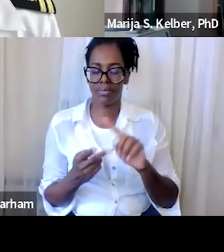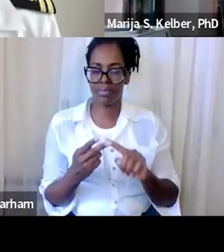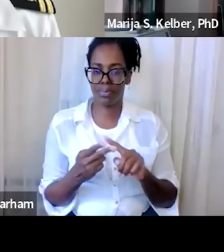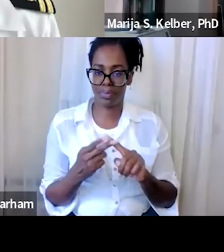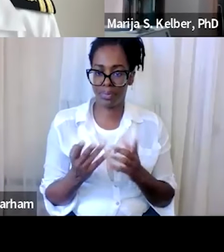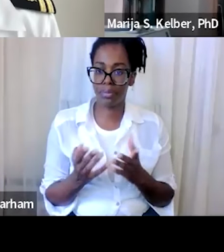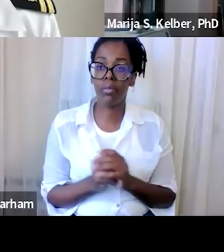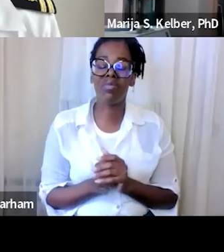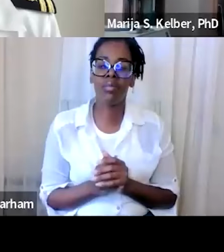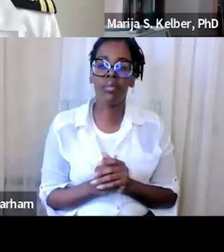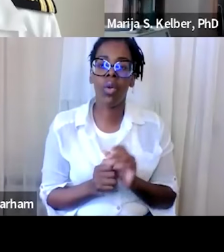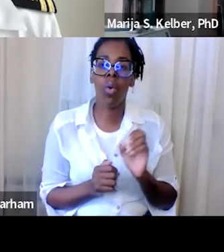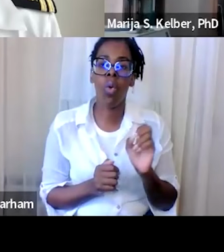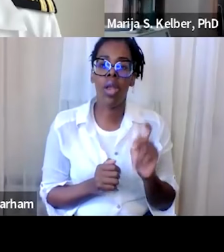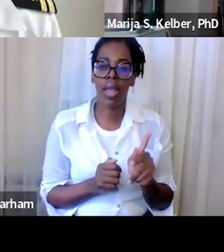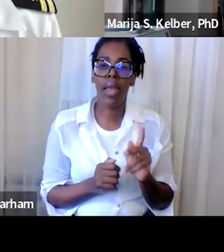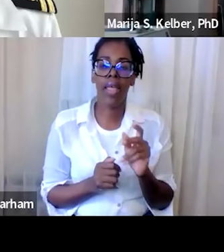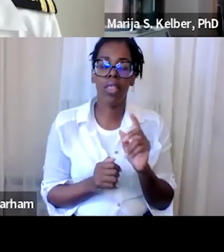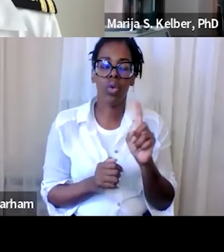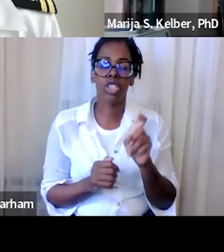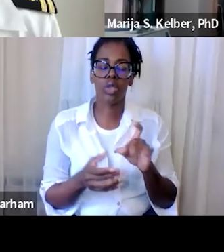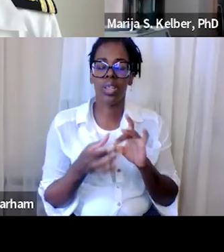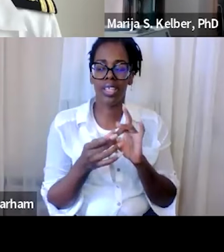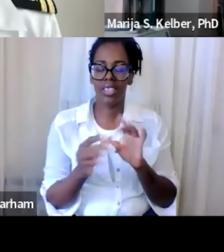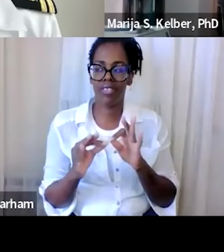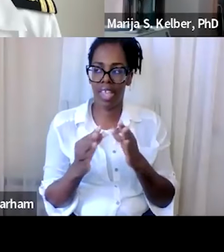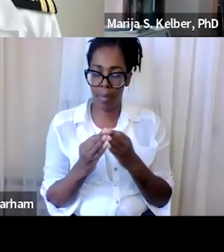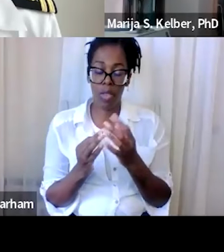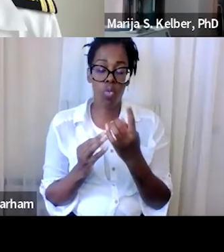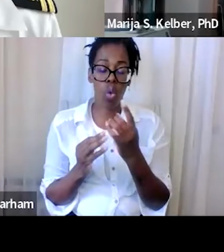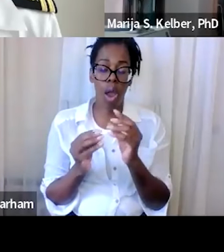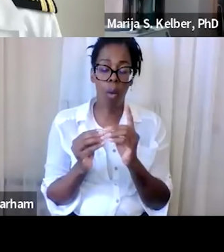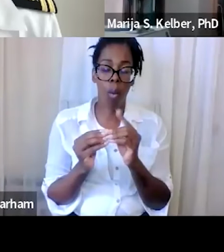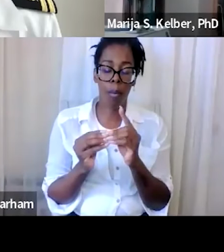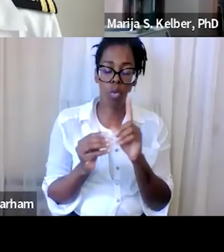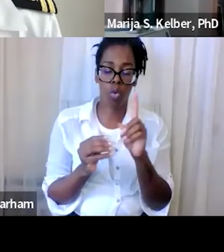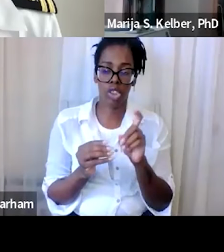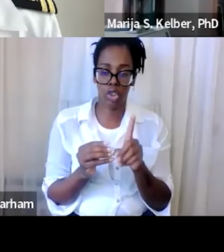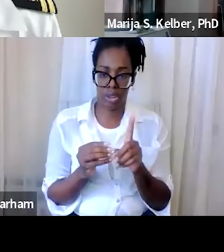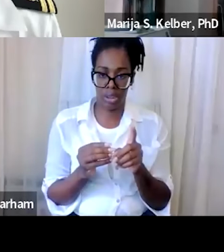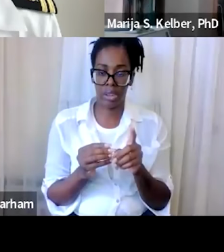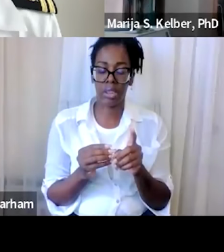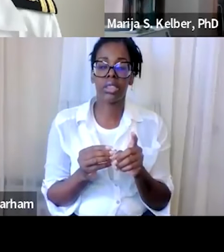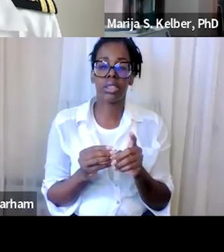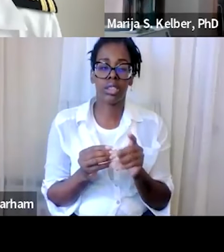Building off of the questions around families, another question that came in was centered around stigma.